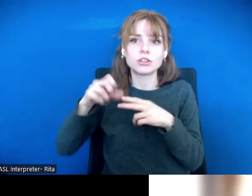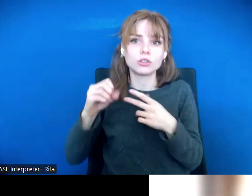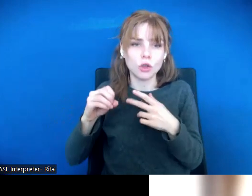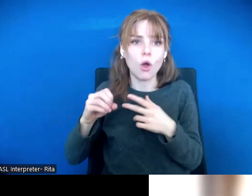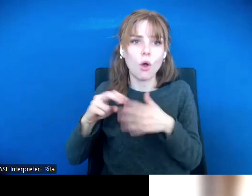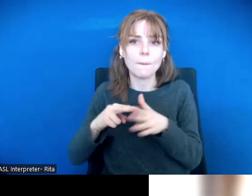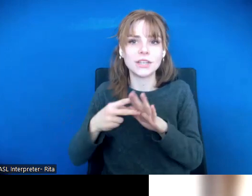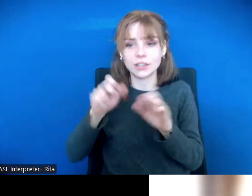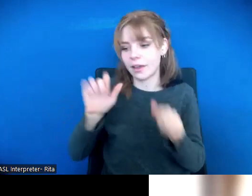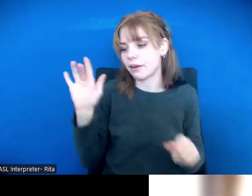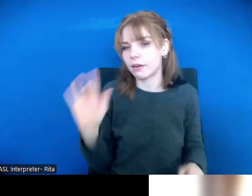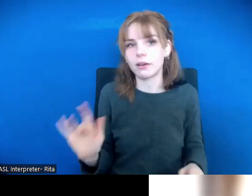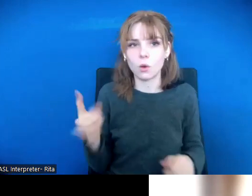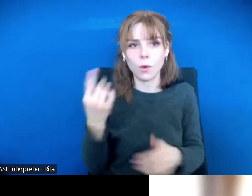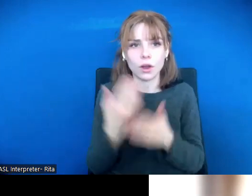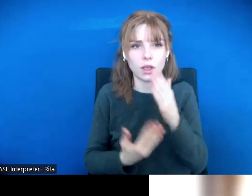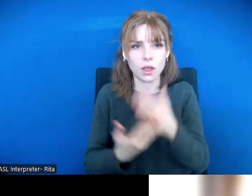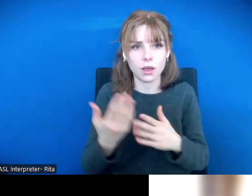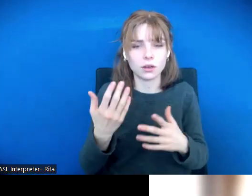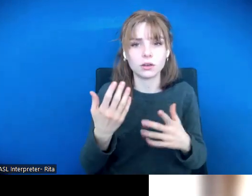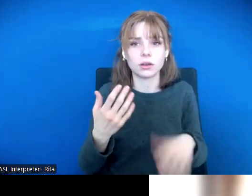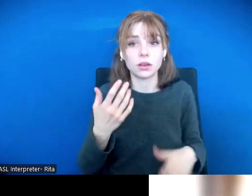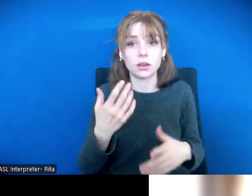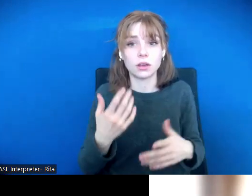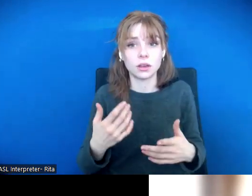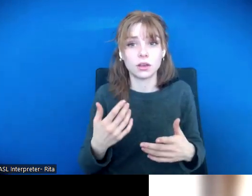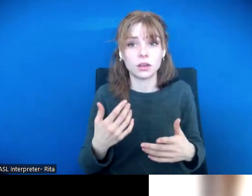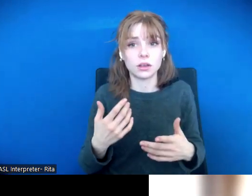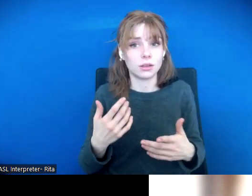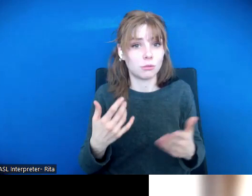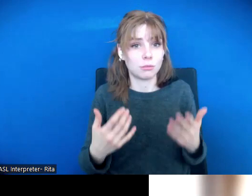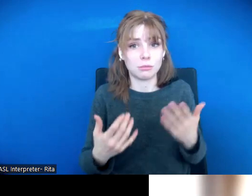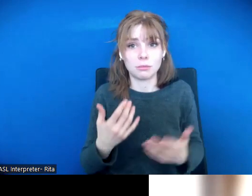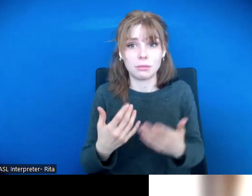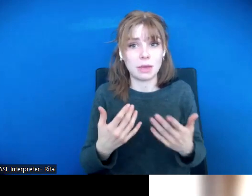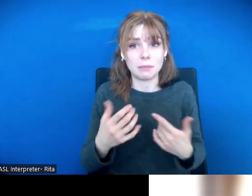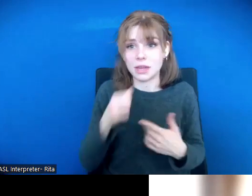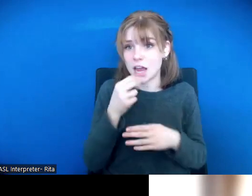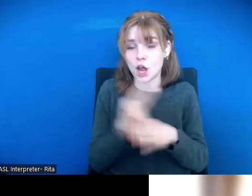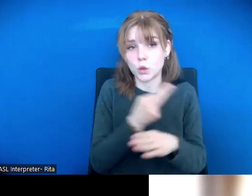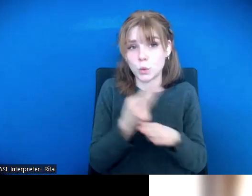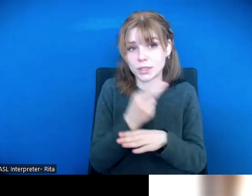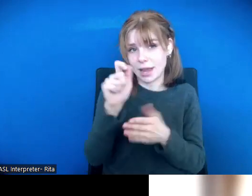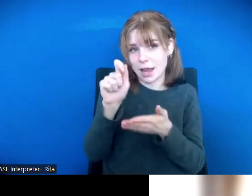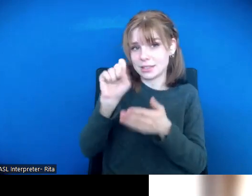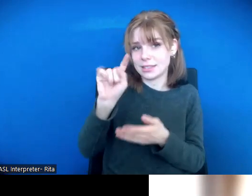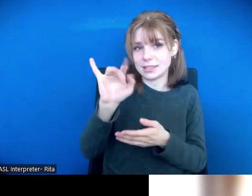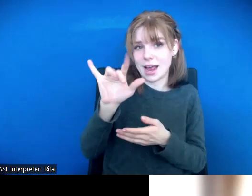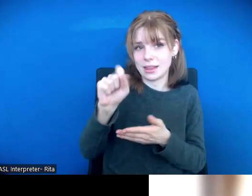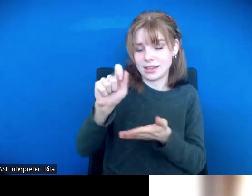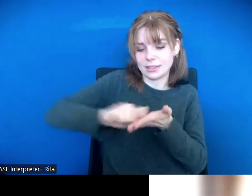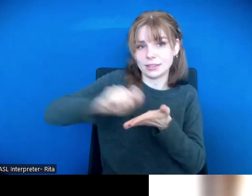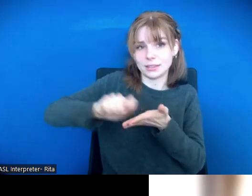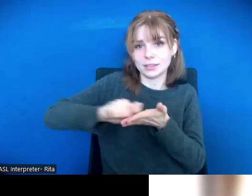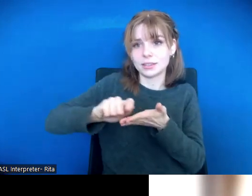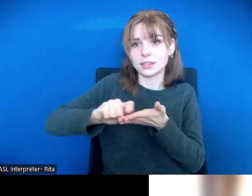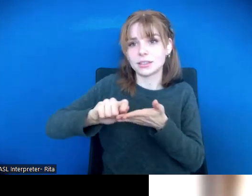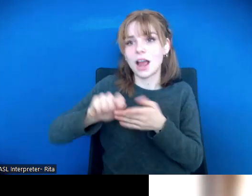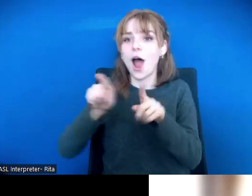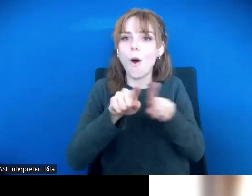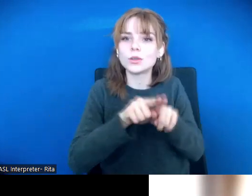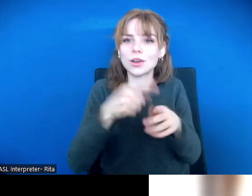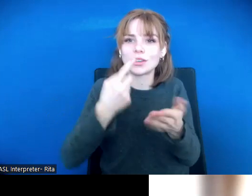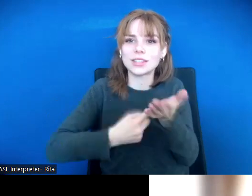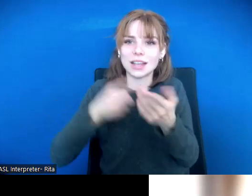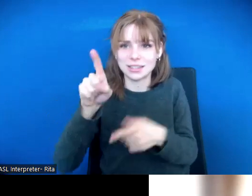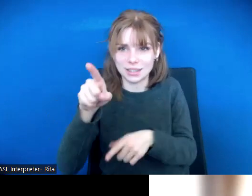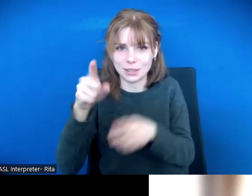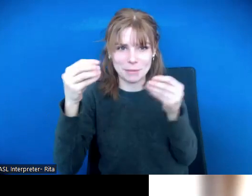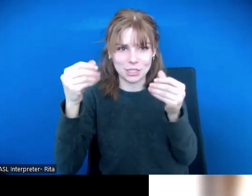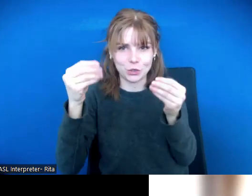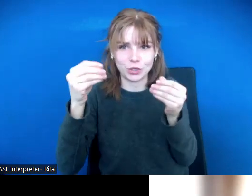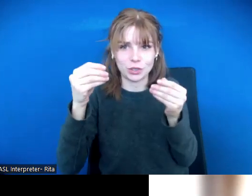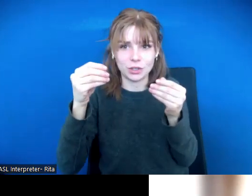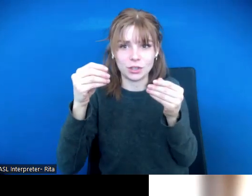device they're using. We're going to want to know are they still mobile, are they walking around or are they in a wheelchair. If they are in a wheelchair, you could get a mounting device that would mount to the chair. That will